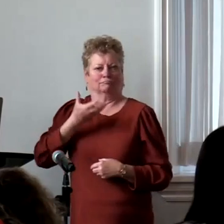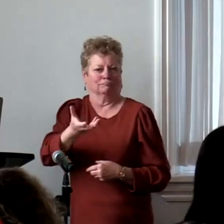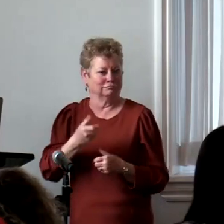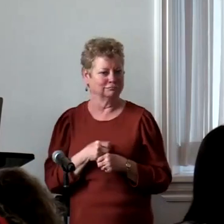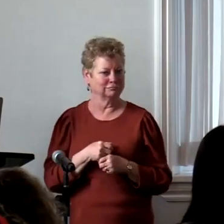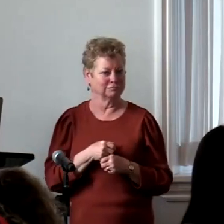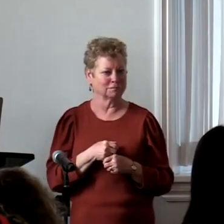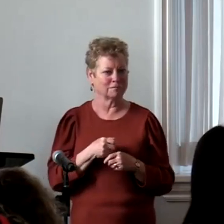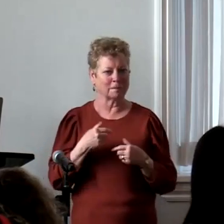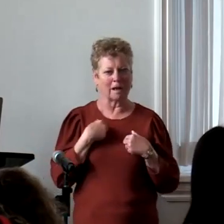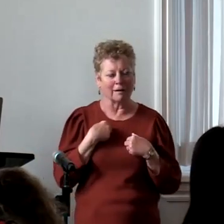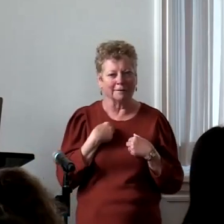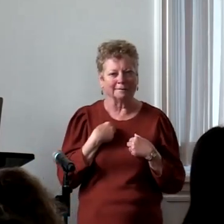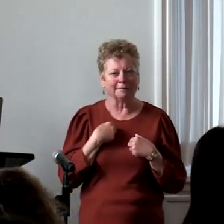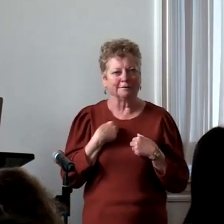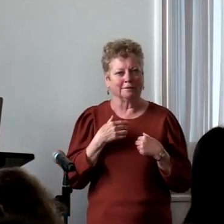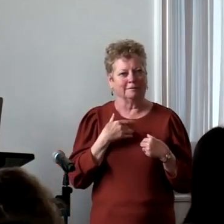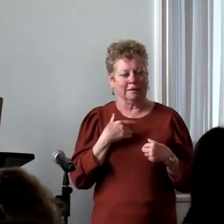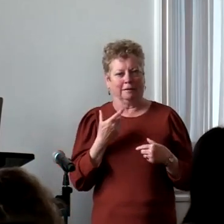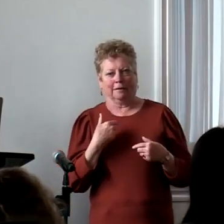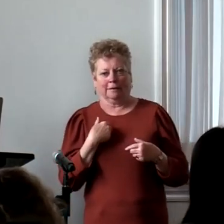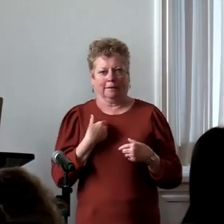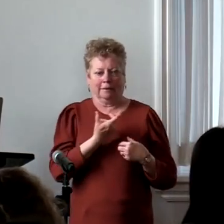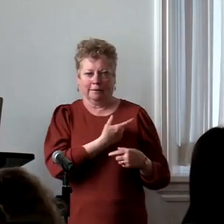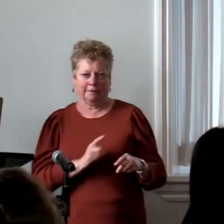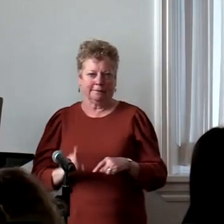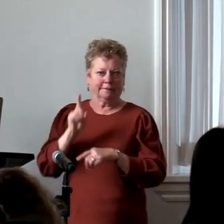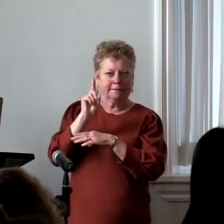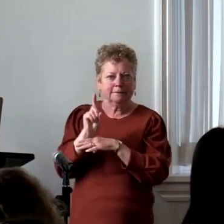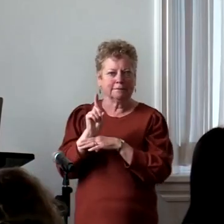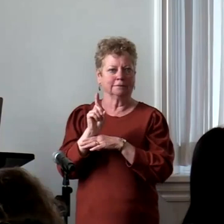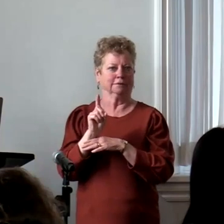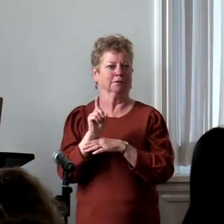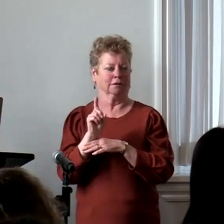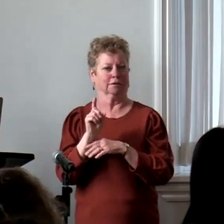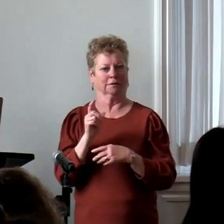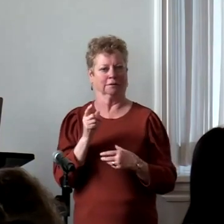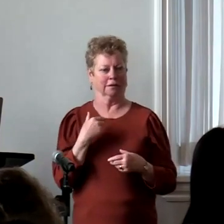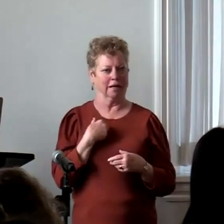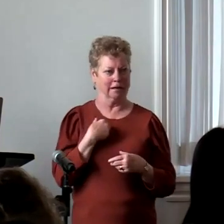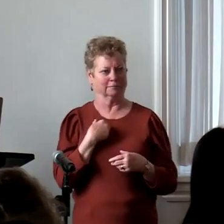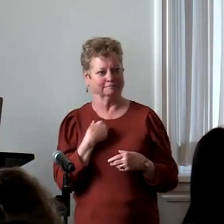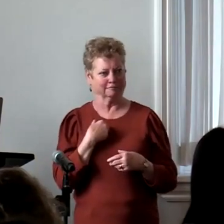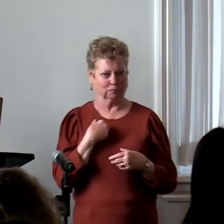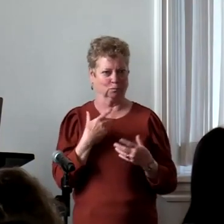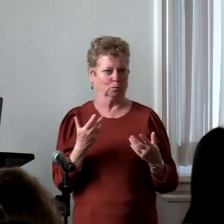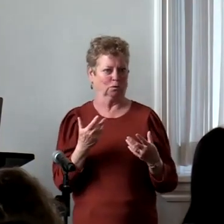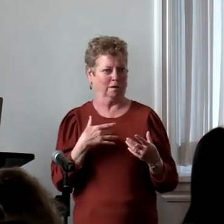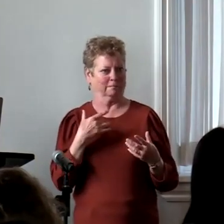when I am standing in the shoes and in a place where I am speaking